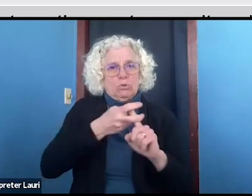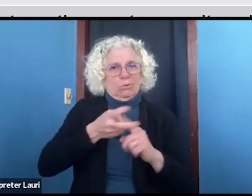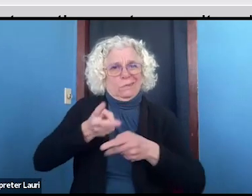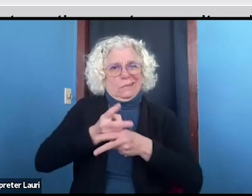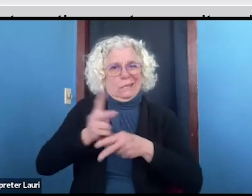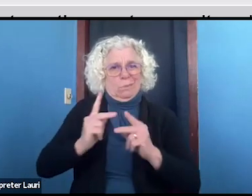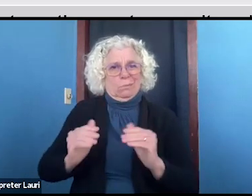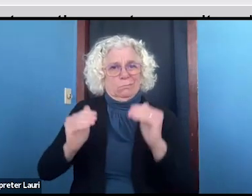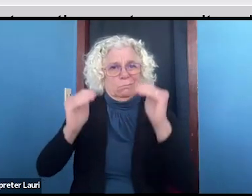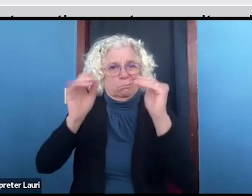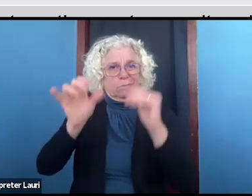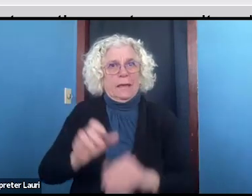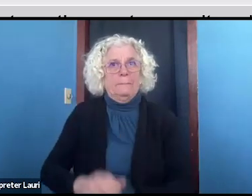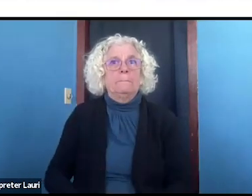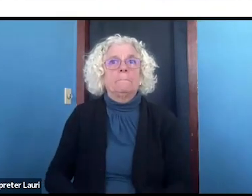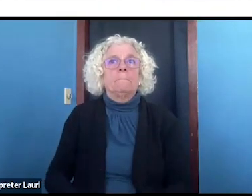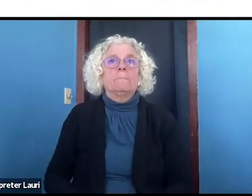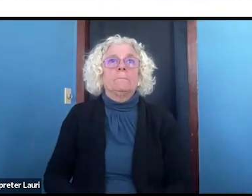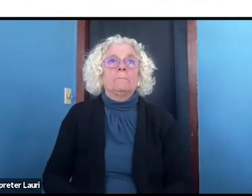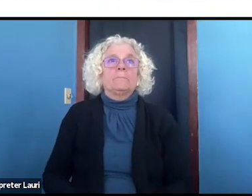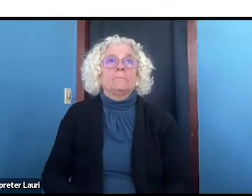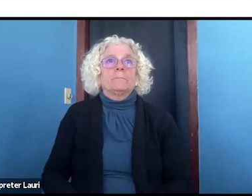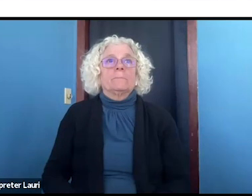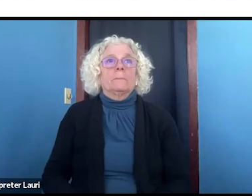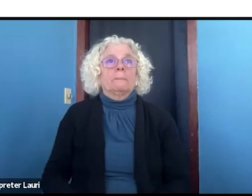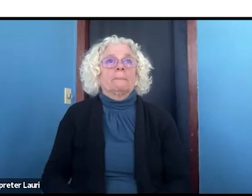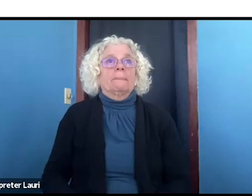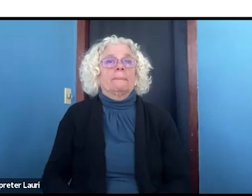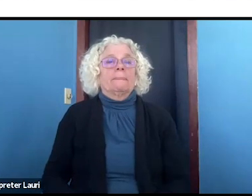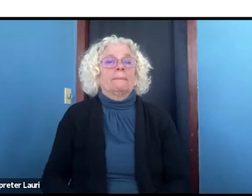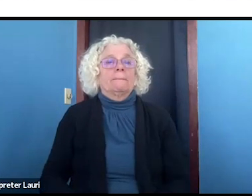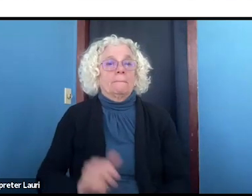Next slide. So there are state examples